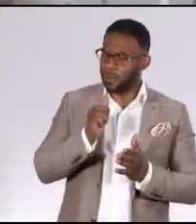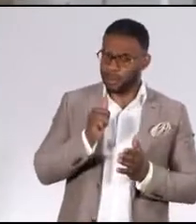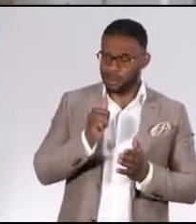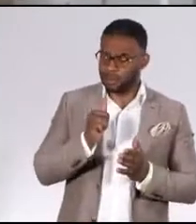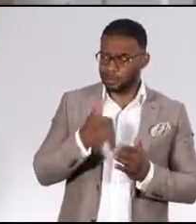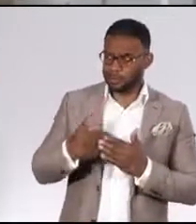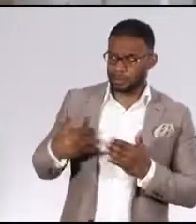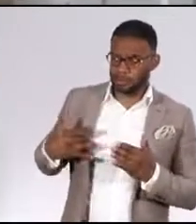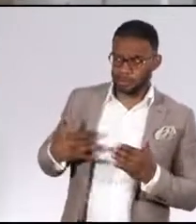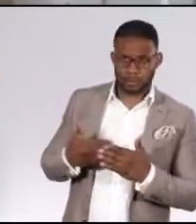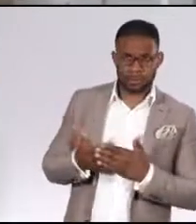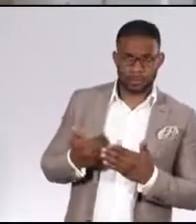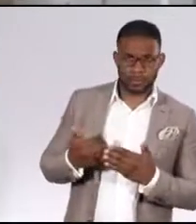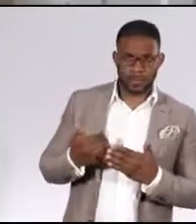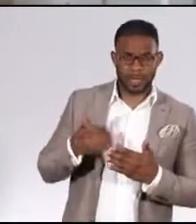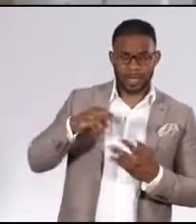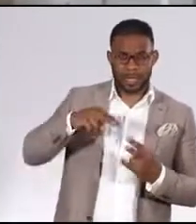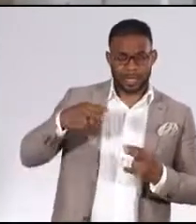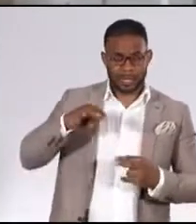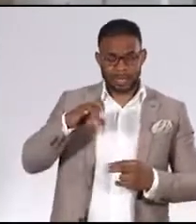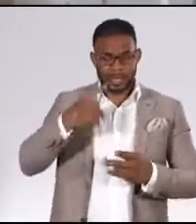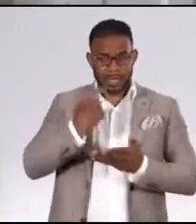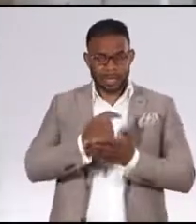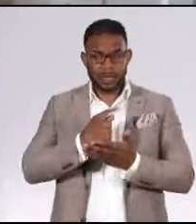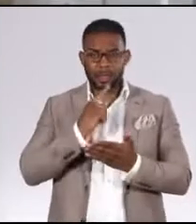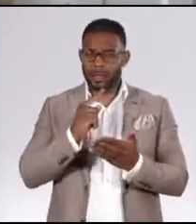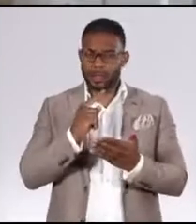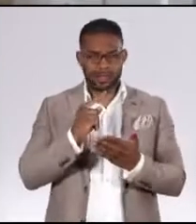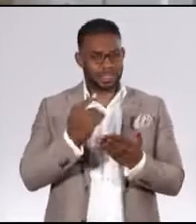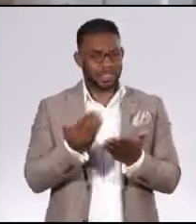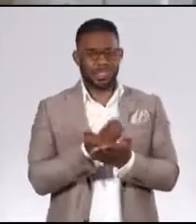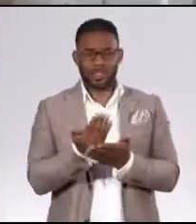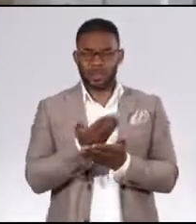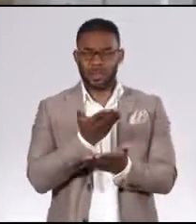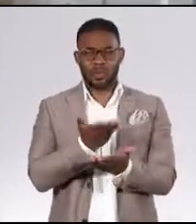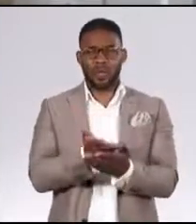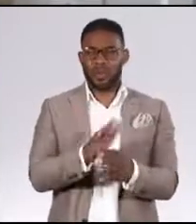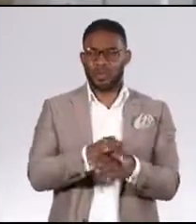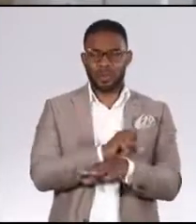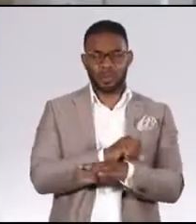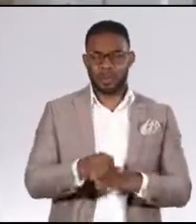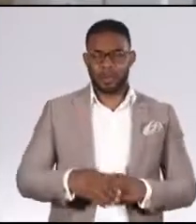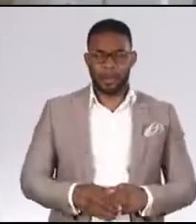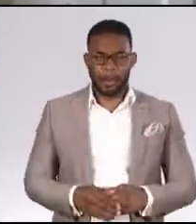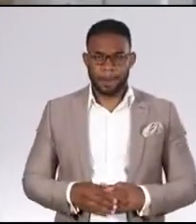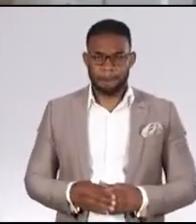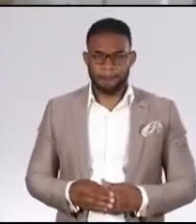um Gene and cell therapies are are relatively new arrival on the scene. um and so We have